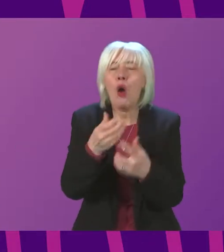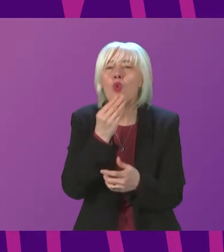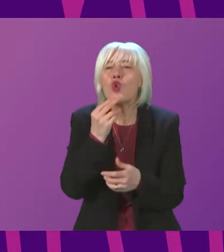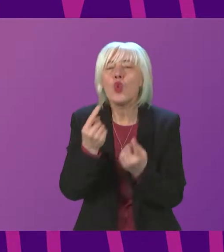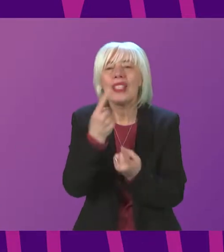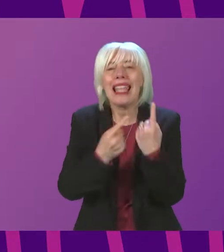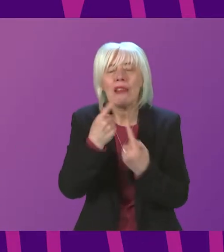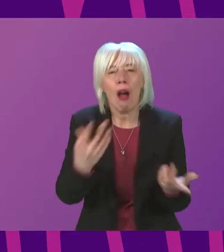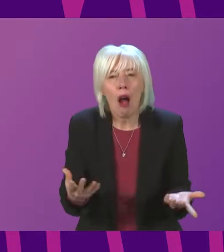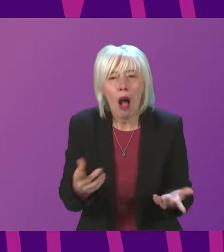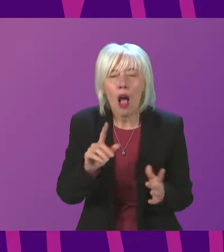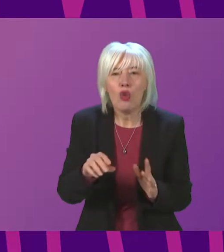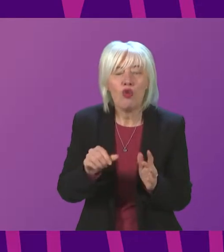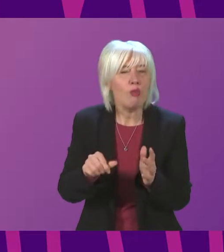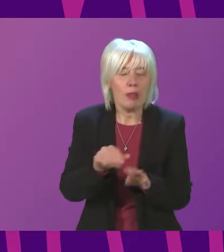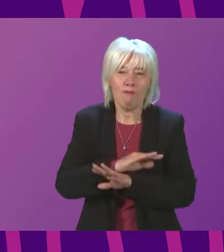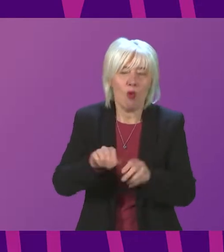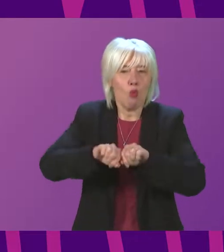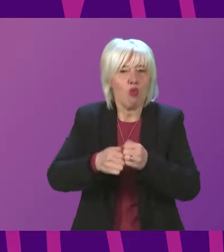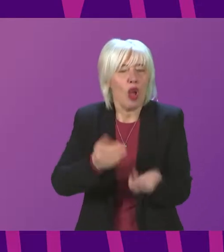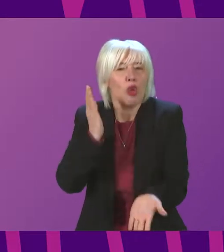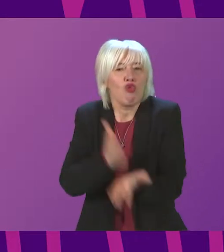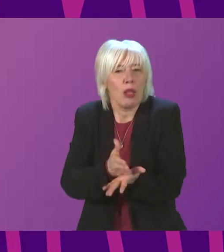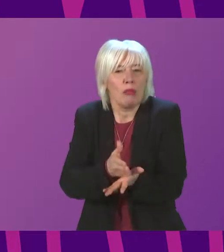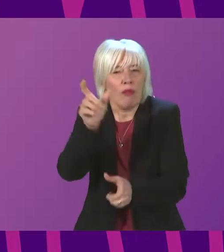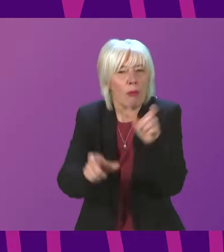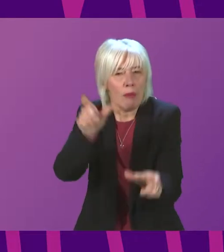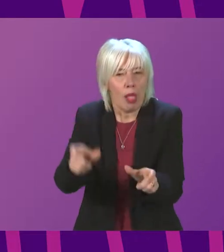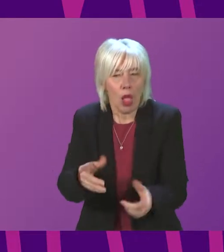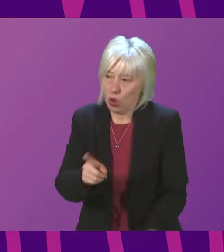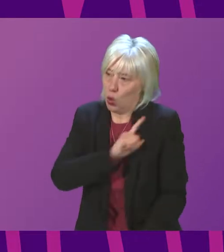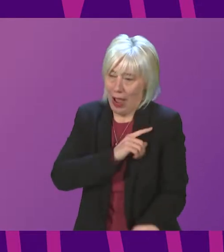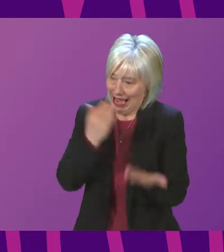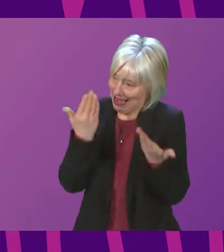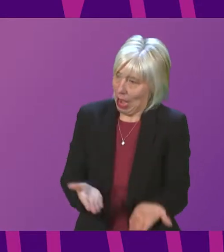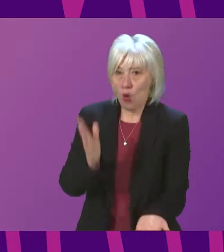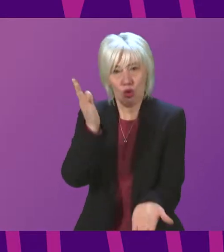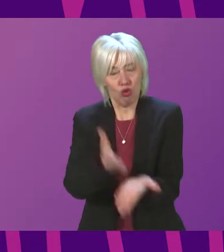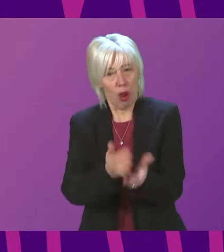That is a betrayal of trust, so why should people now trust the Scottish Government?